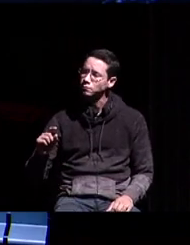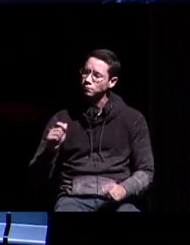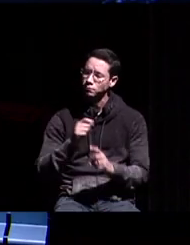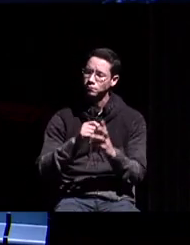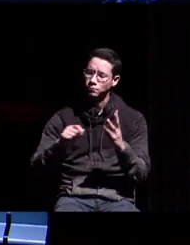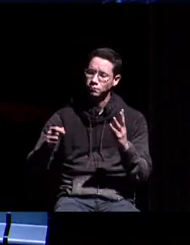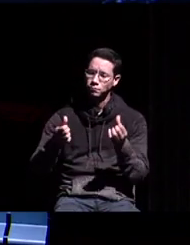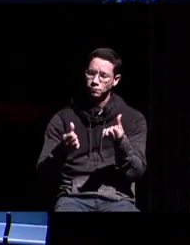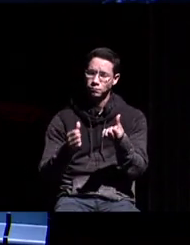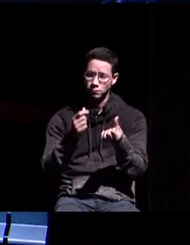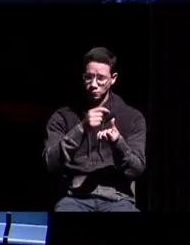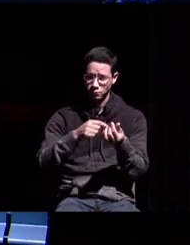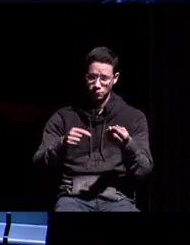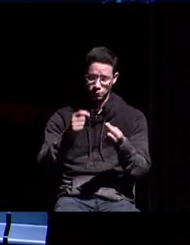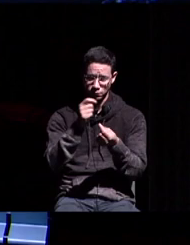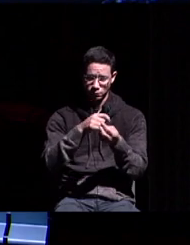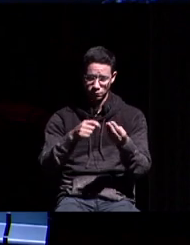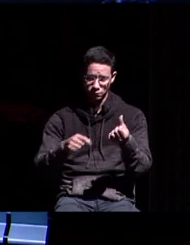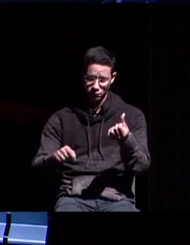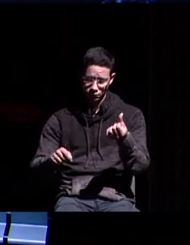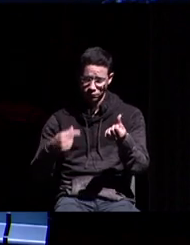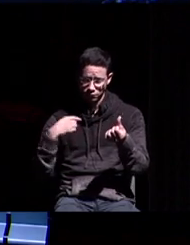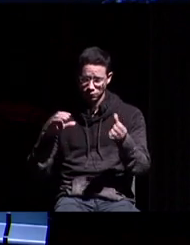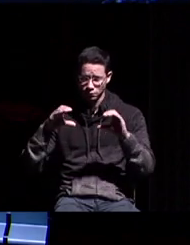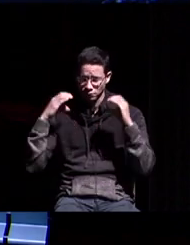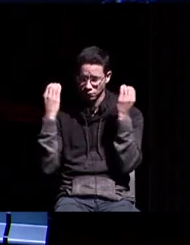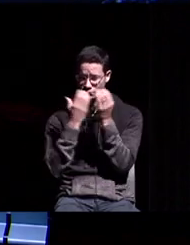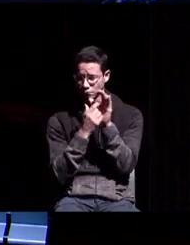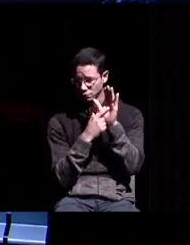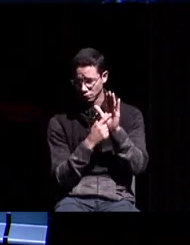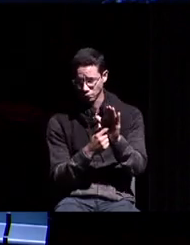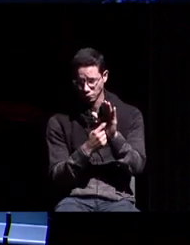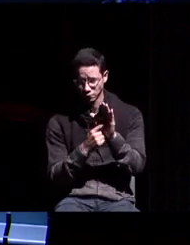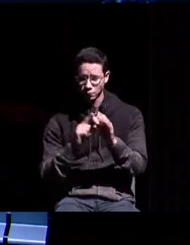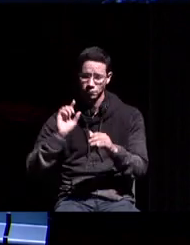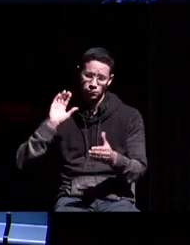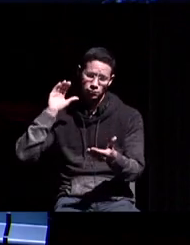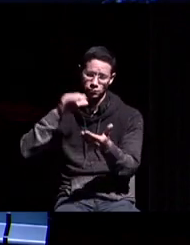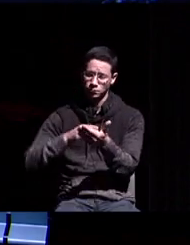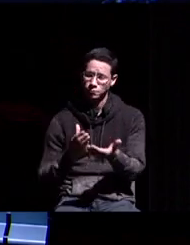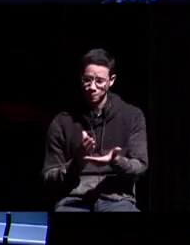Since the date it was proposed to the date it was passed by Parliament and enacted by the President,